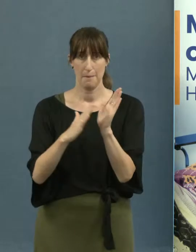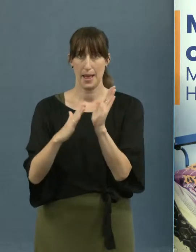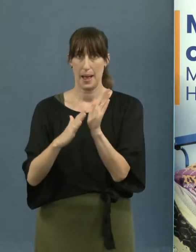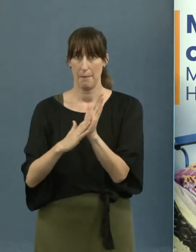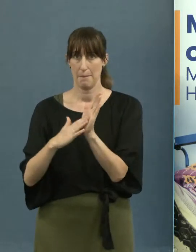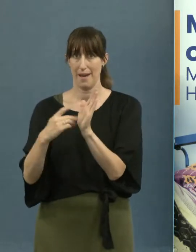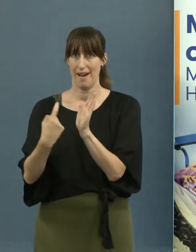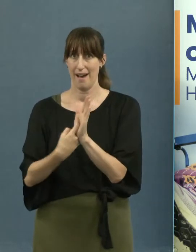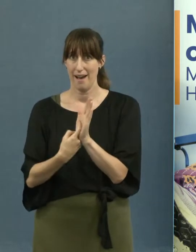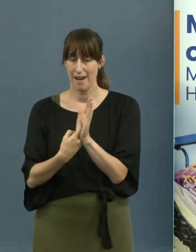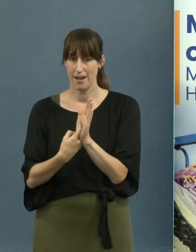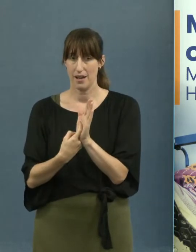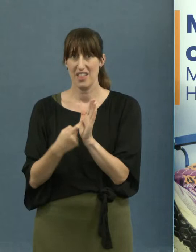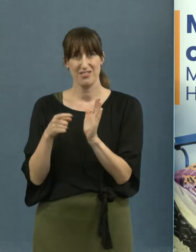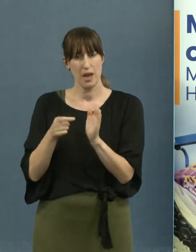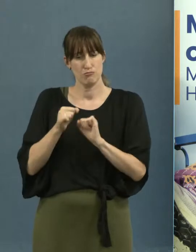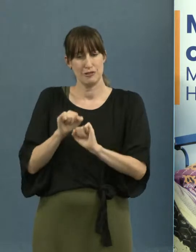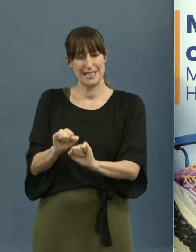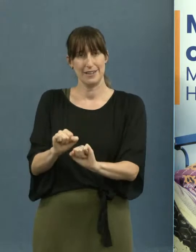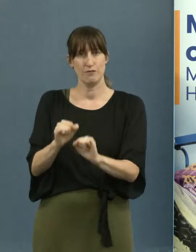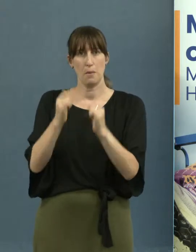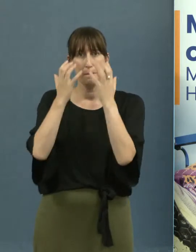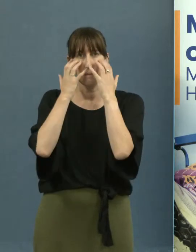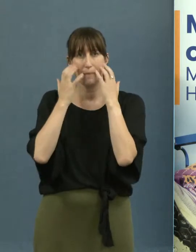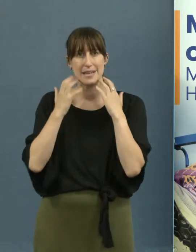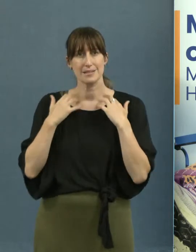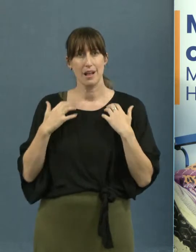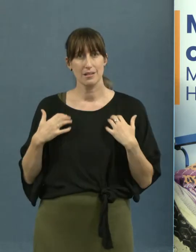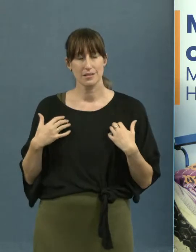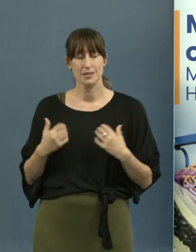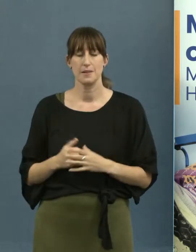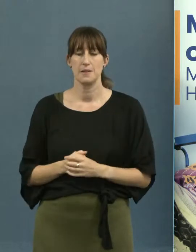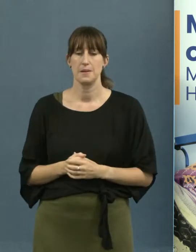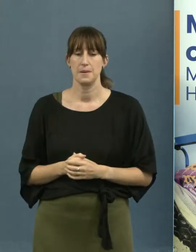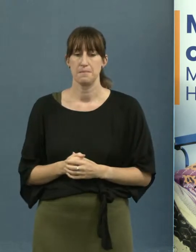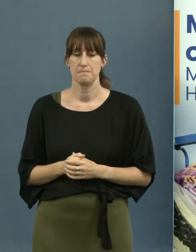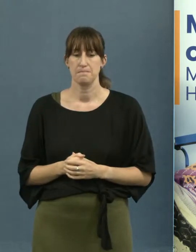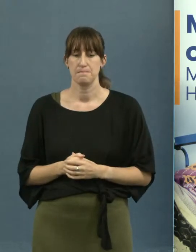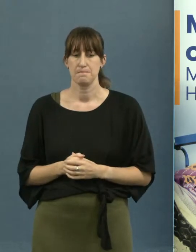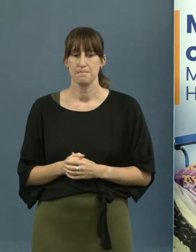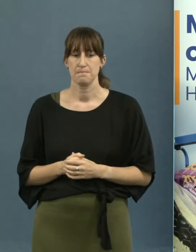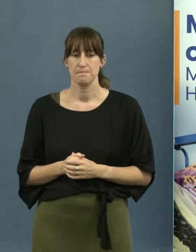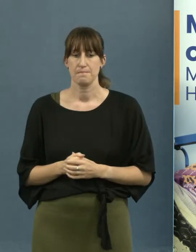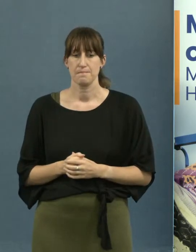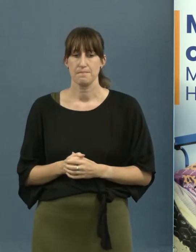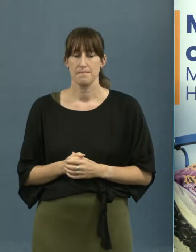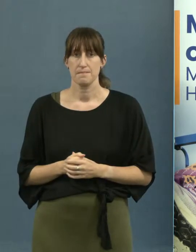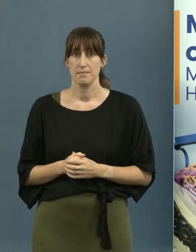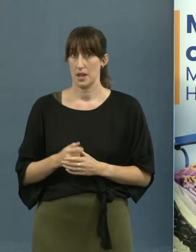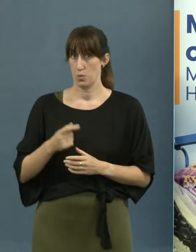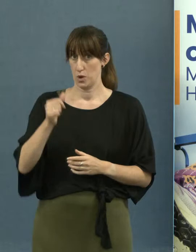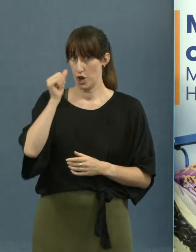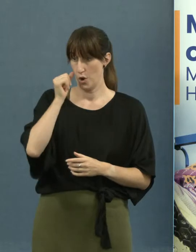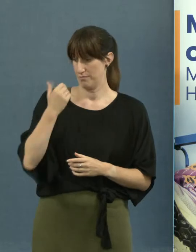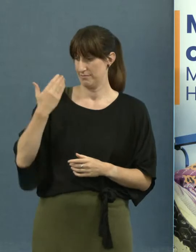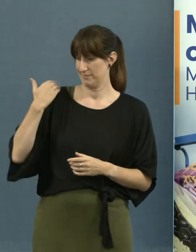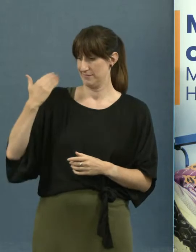that is the best protection